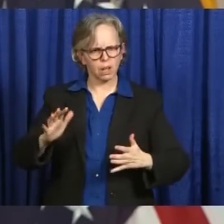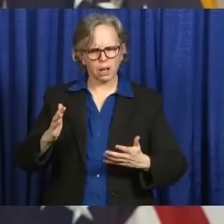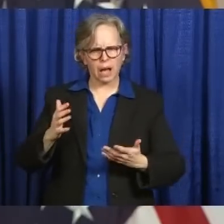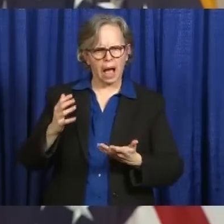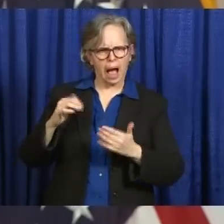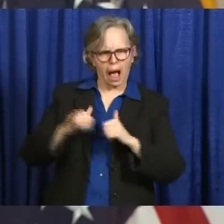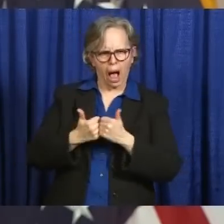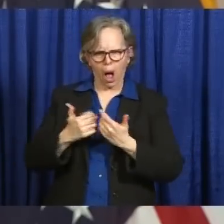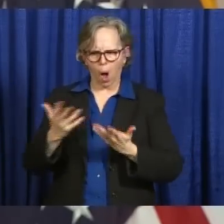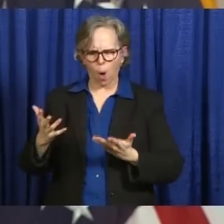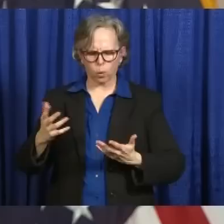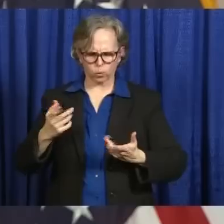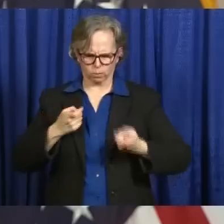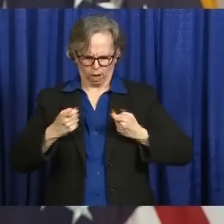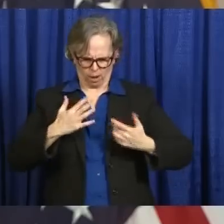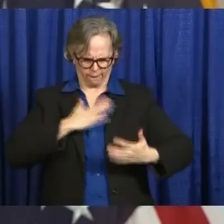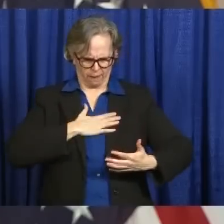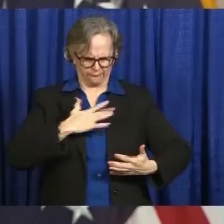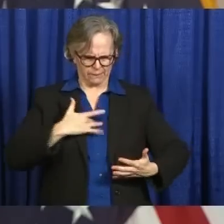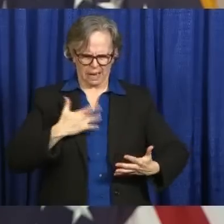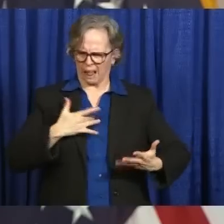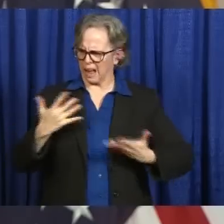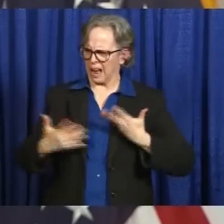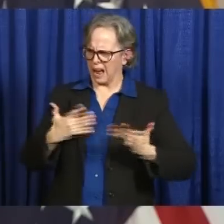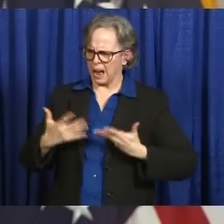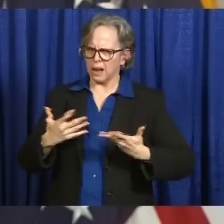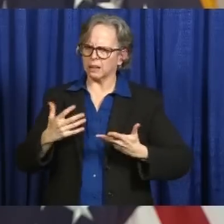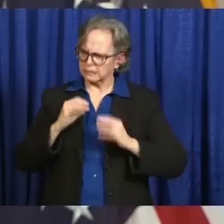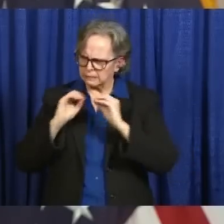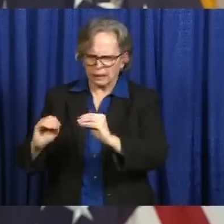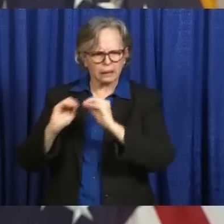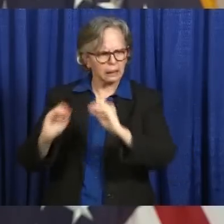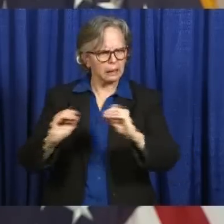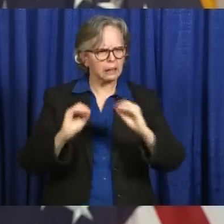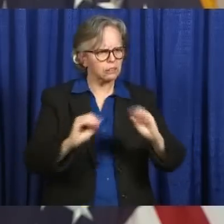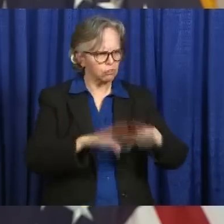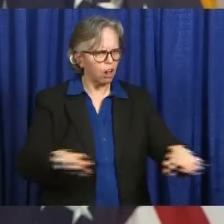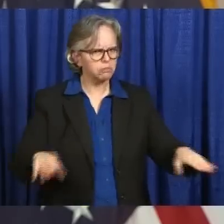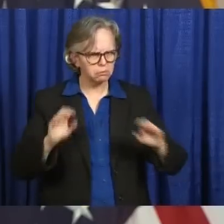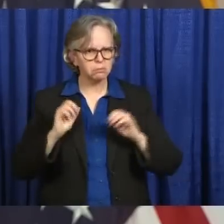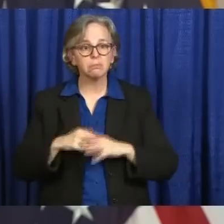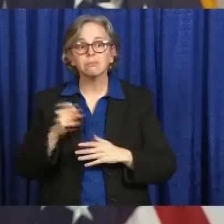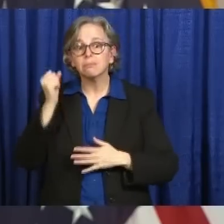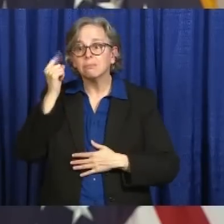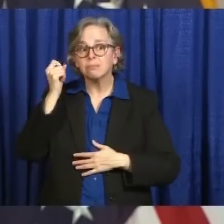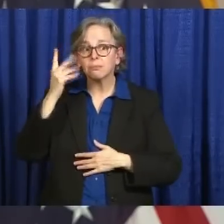THEIR FEELINGS AND HELP THEM MANAGE AND LEARN TO BE IN